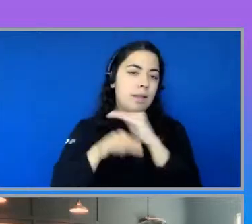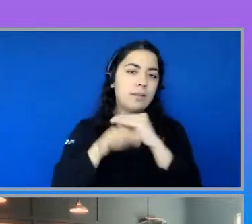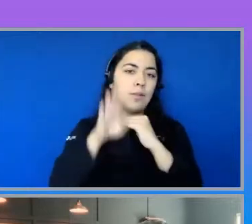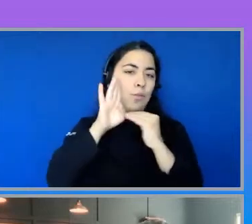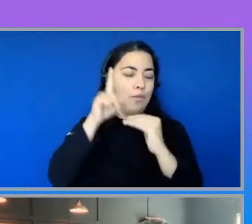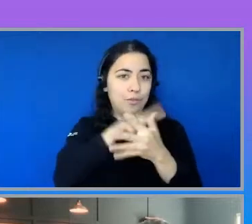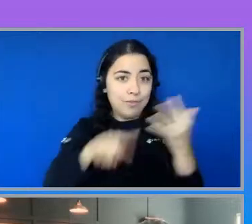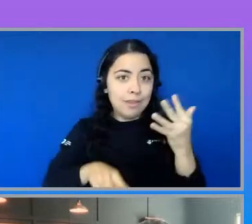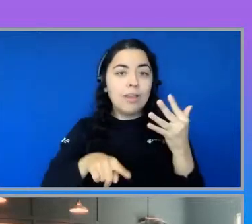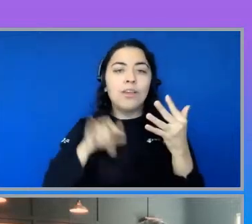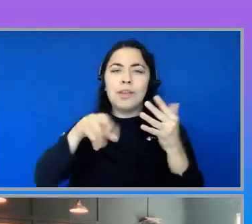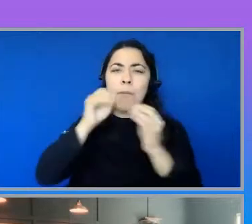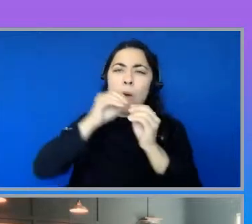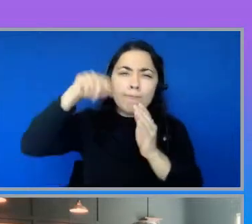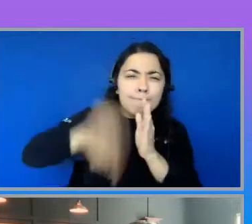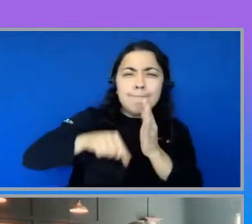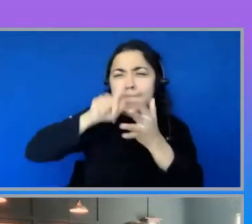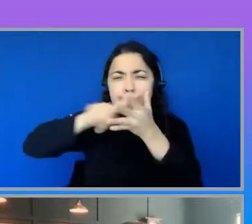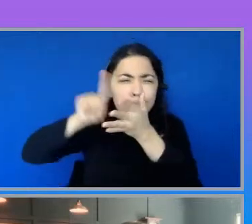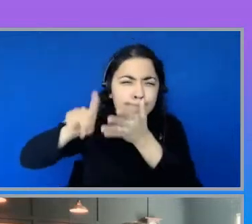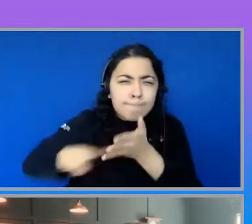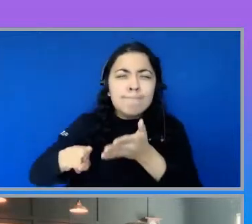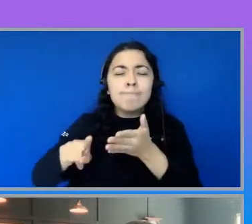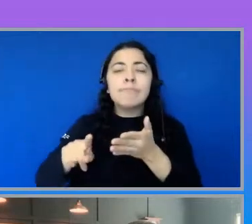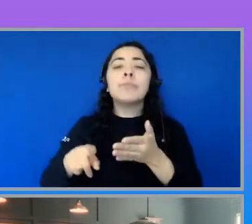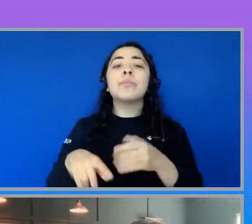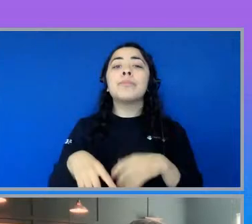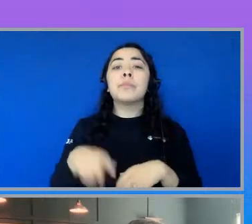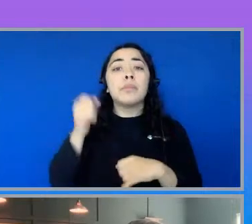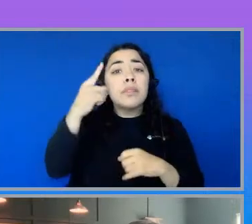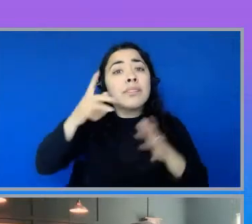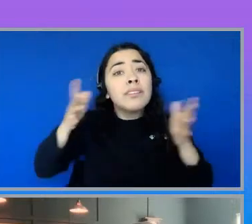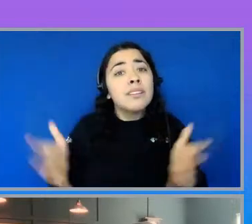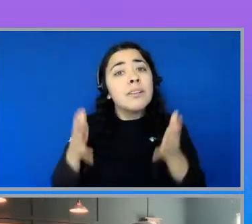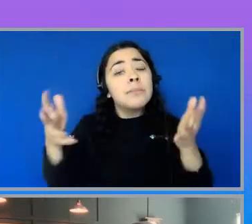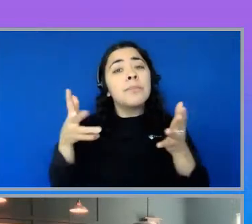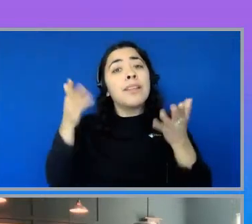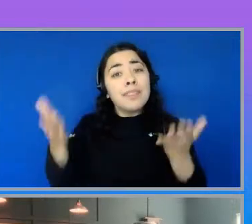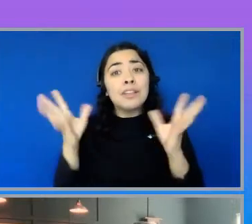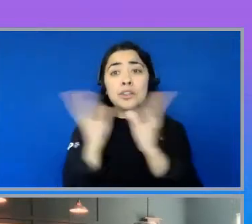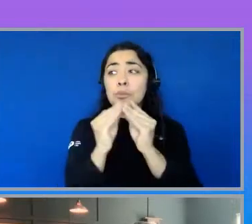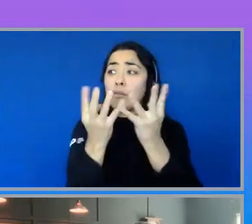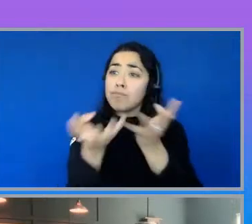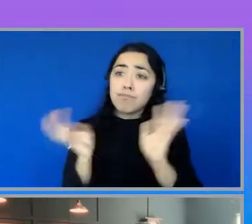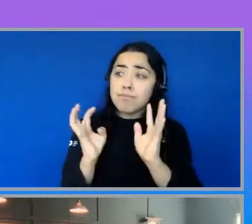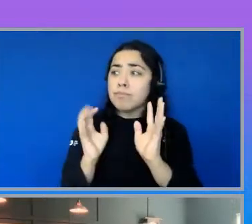access to this and you could dig a little deeper on your own. Lean into the community from this conference when you have